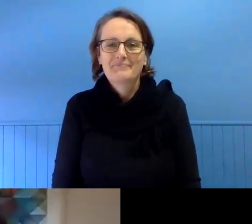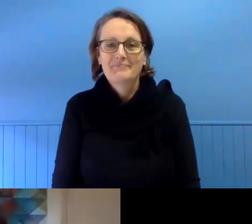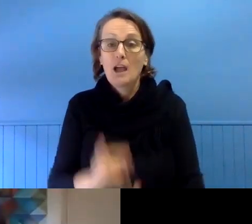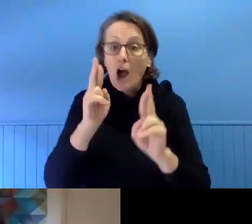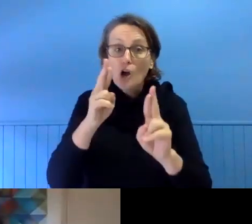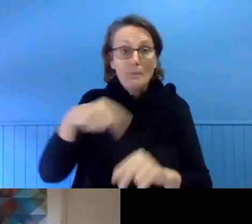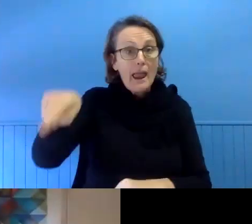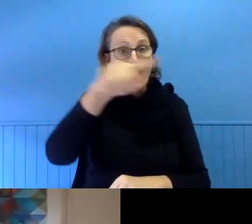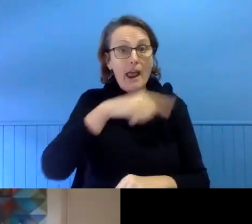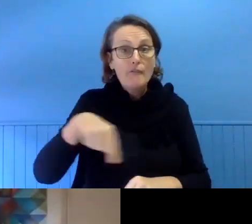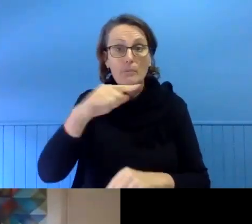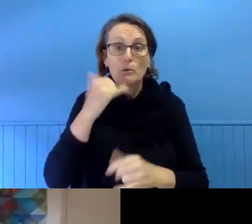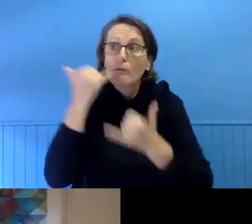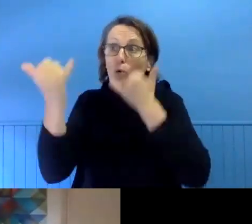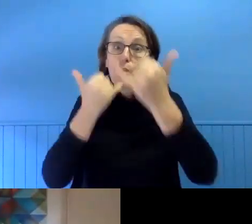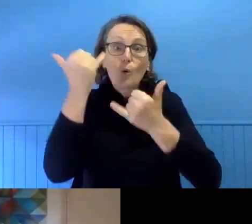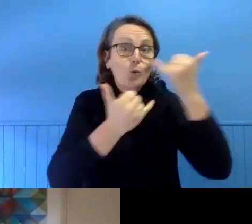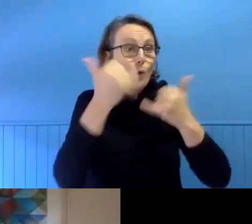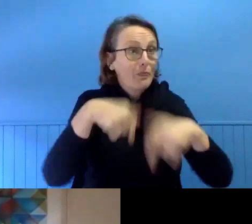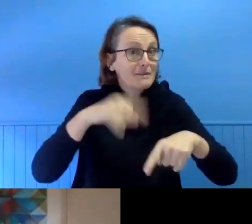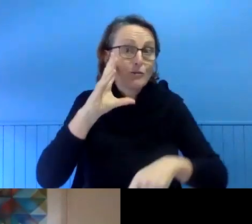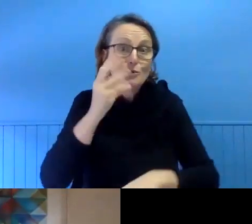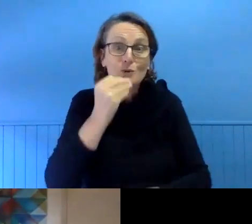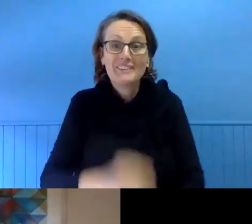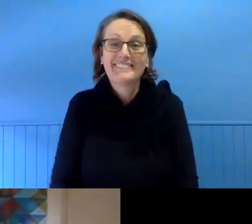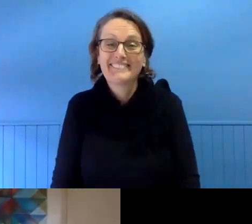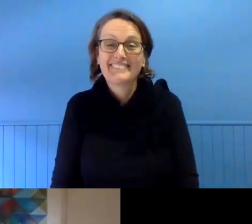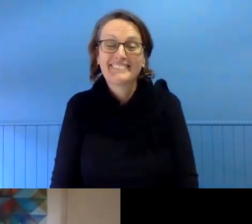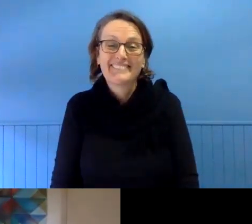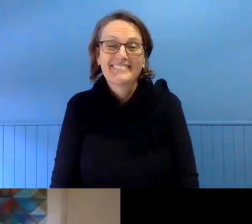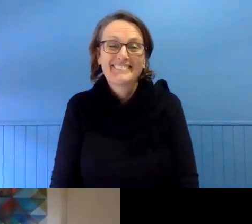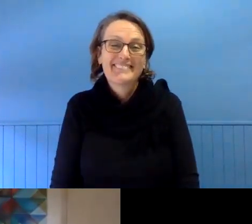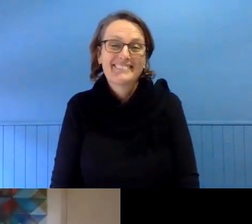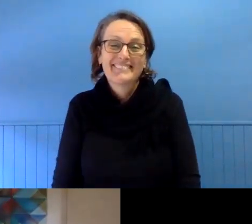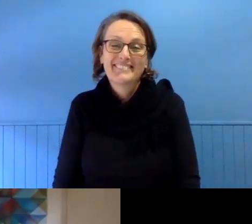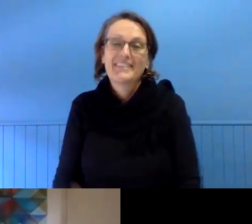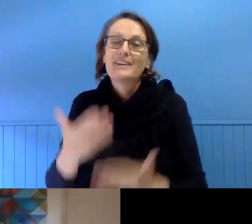their afternoon on the phone, calling all of their people. We've